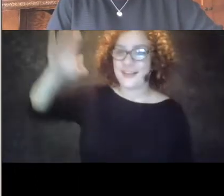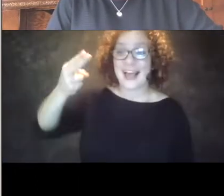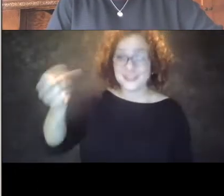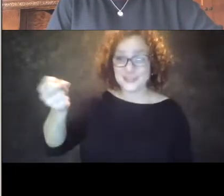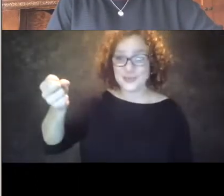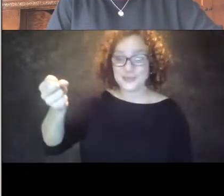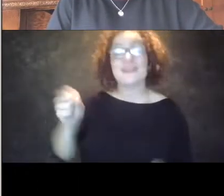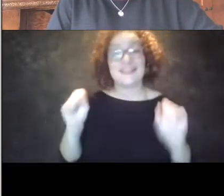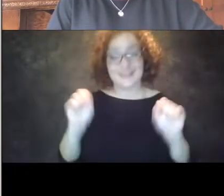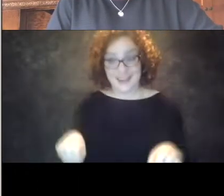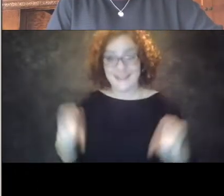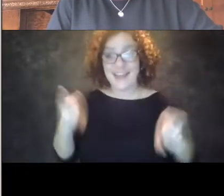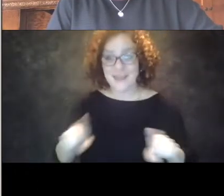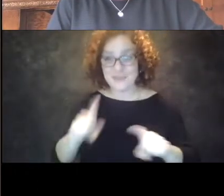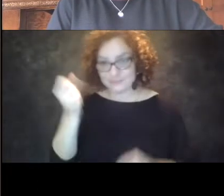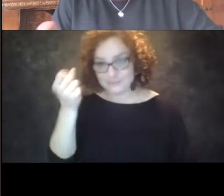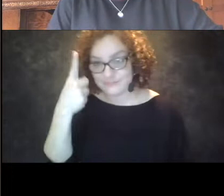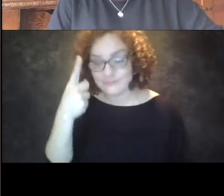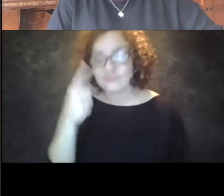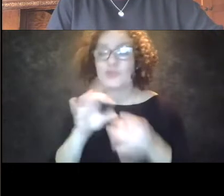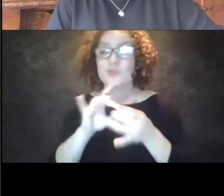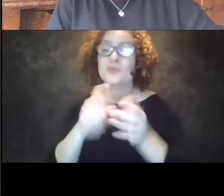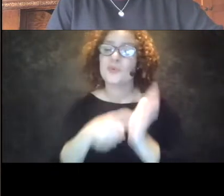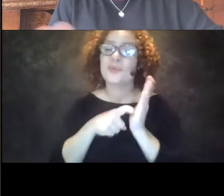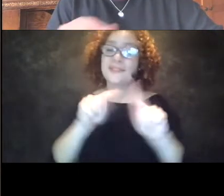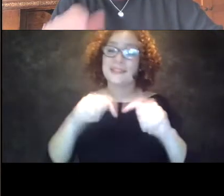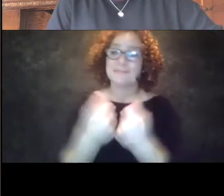a team effort, though, and you want to be including families, and all the team members